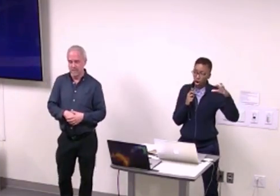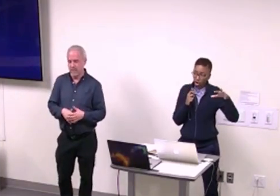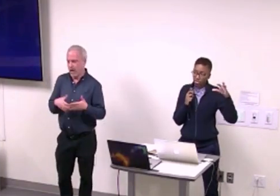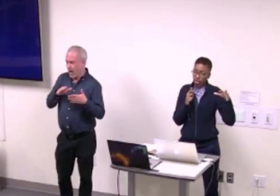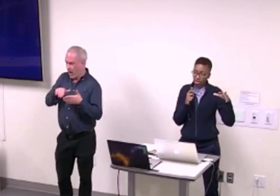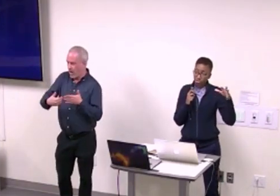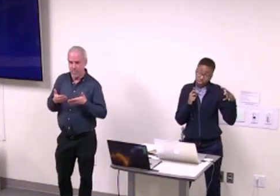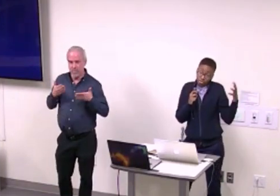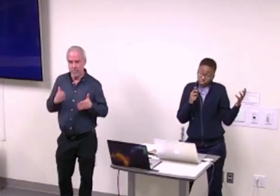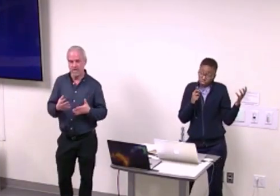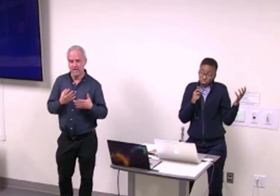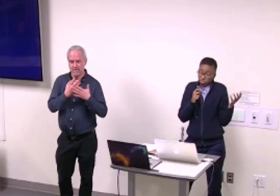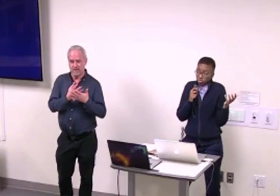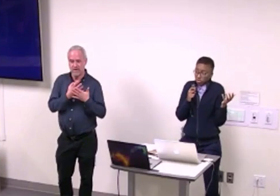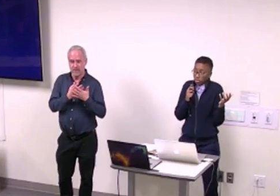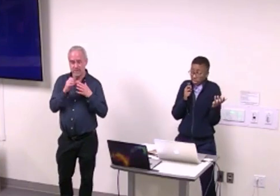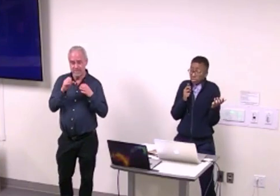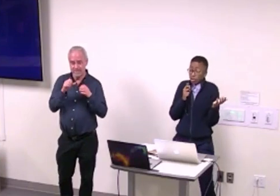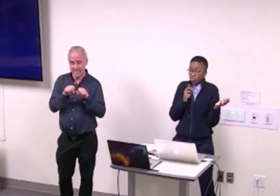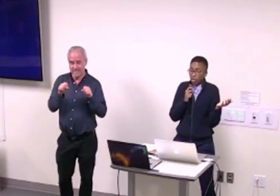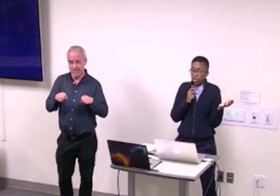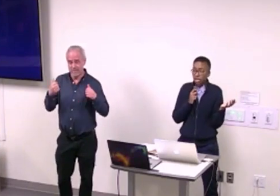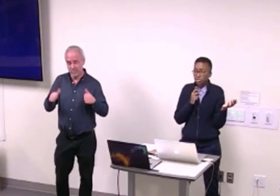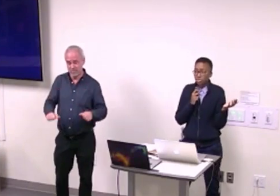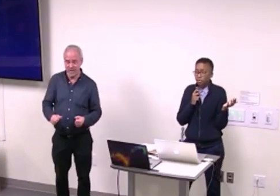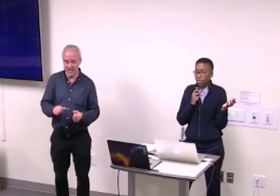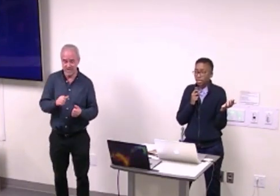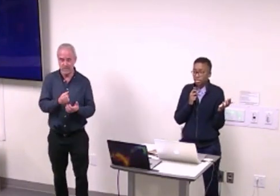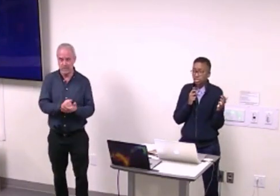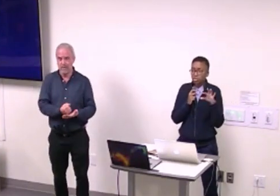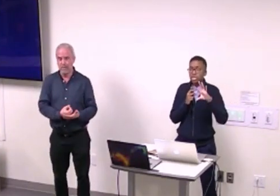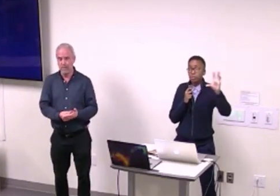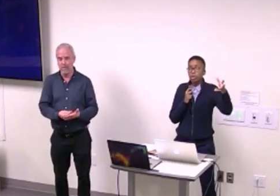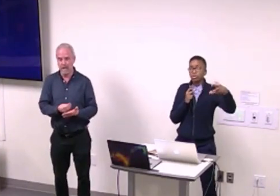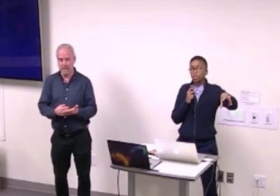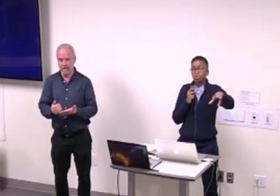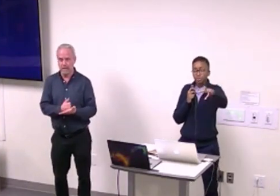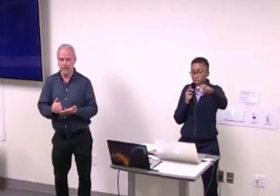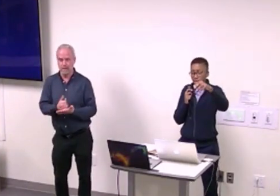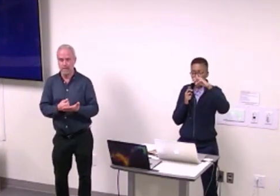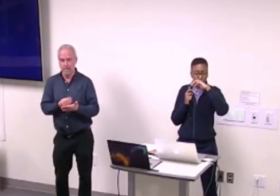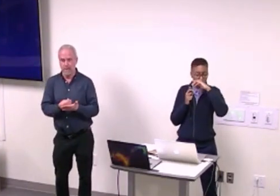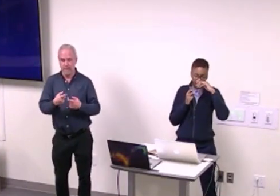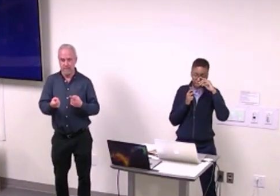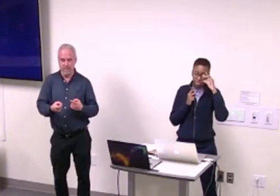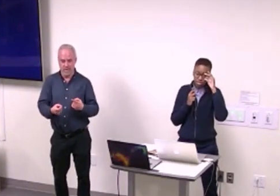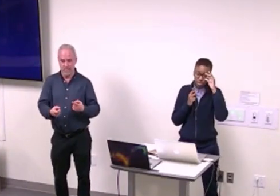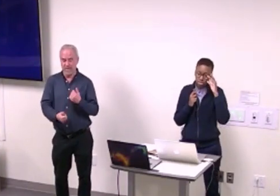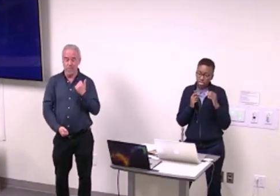of the most marginalized people that exist. The most multiply marginalized that exist in our society.